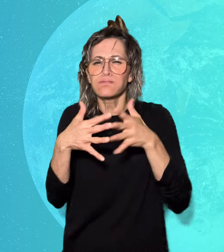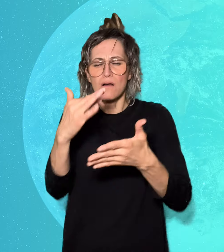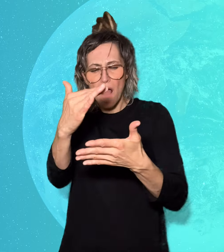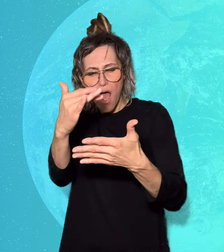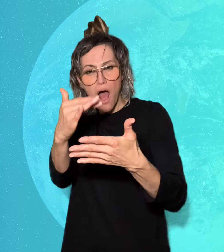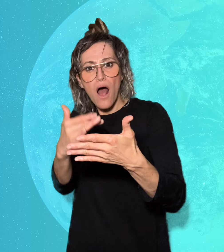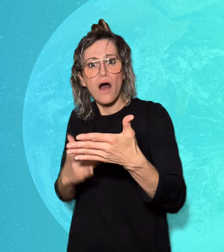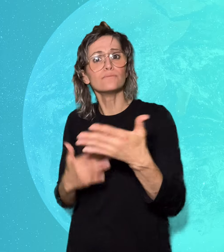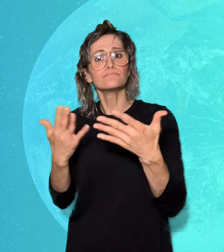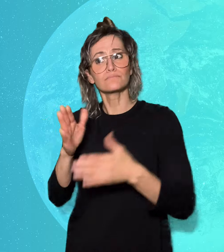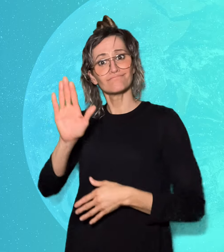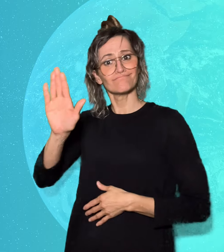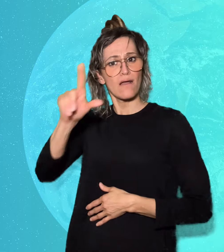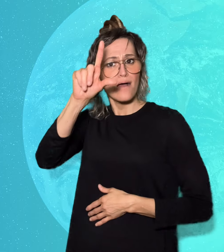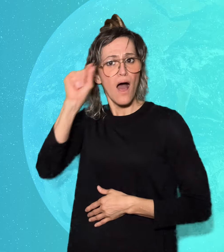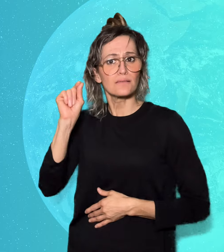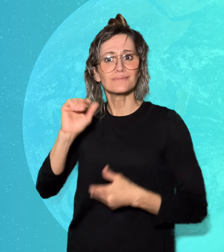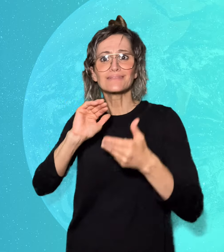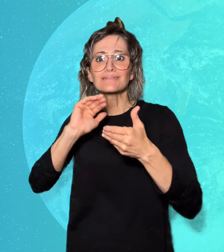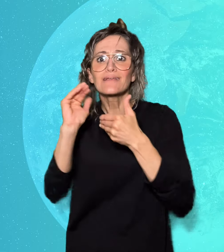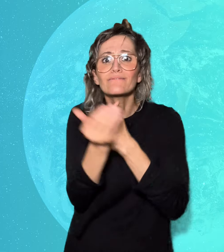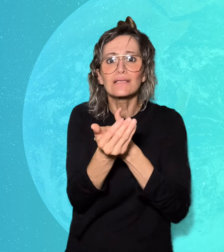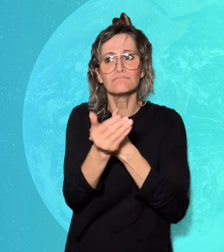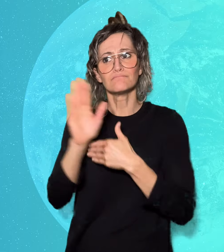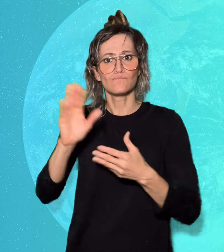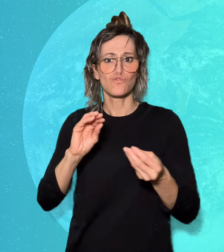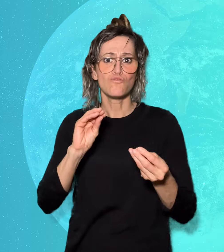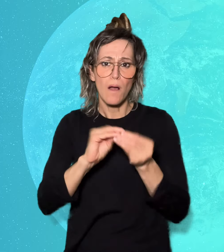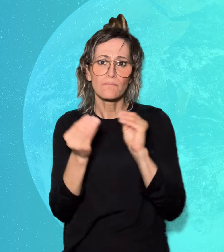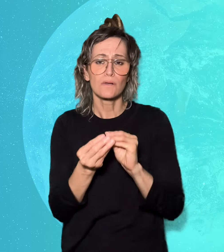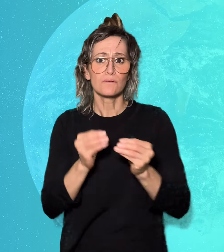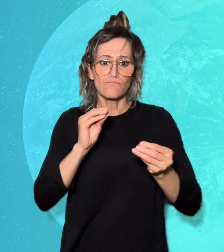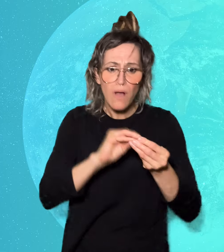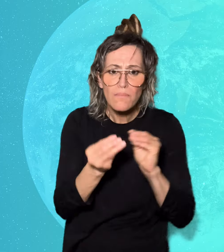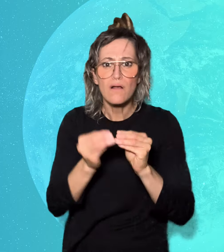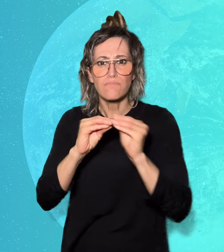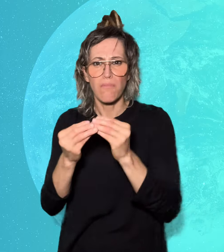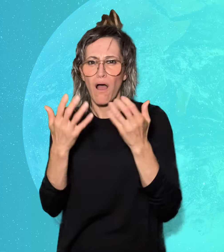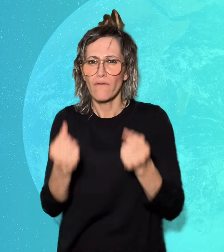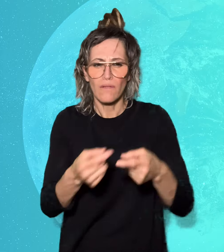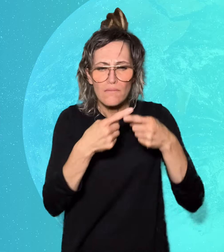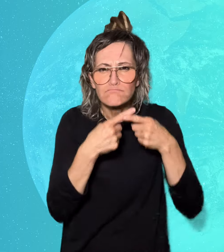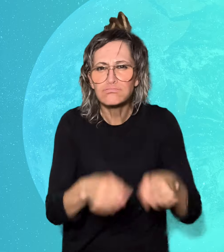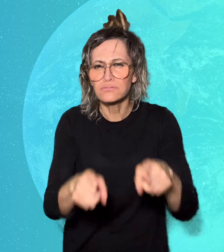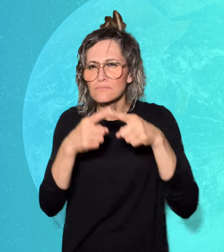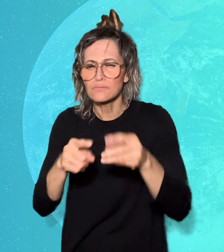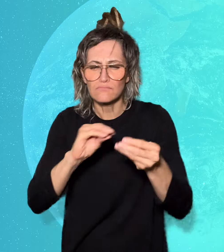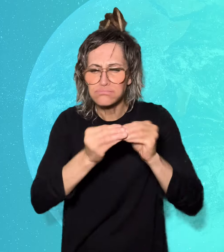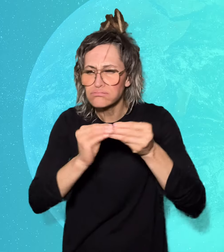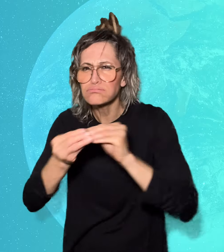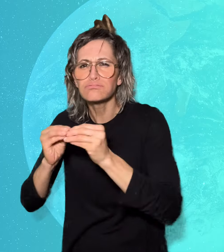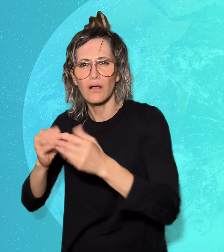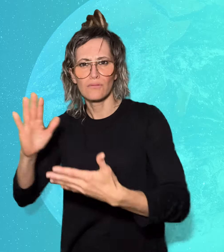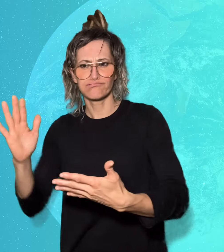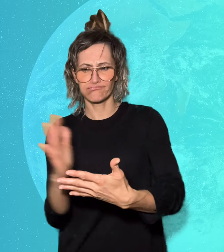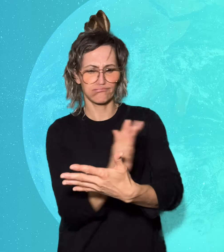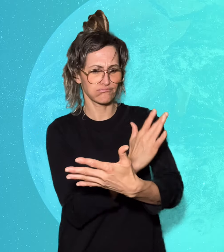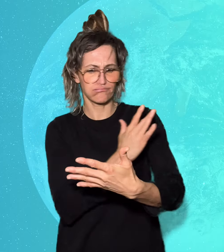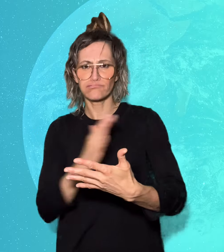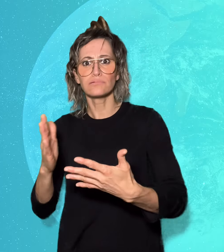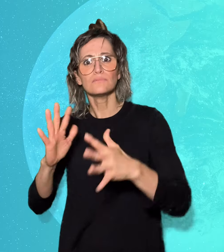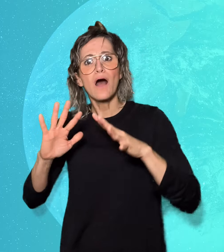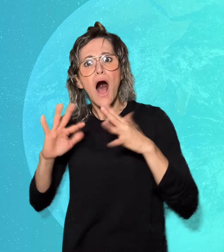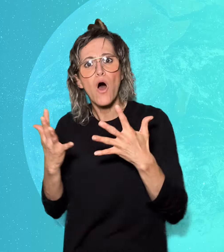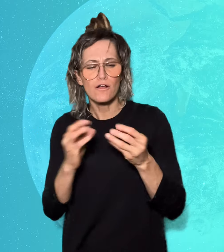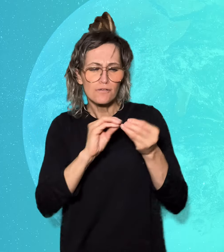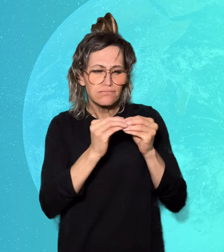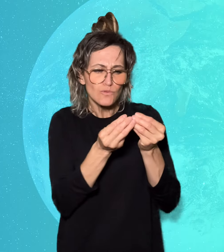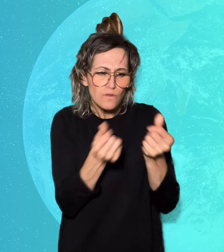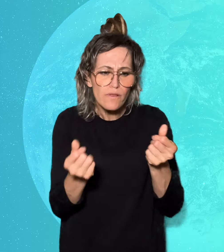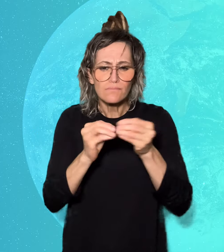of excessive force and negligence from the university as